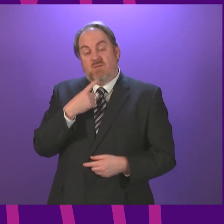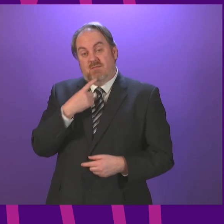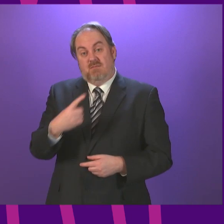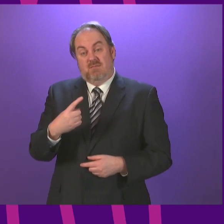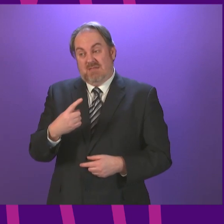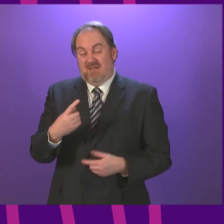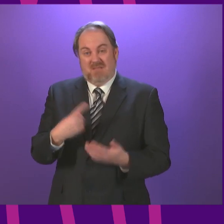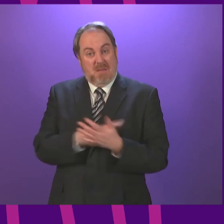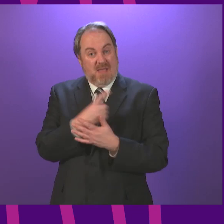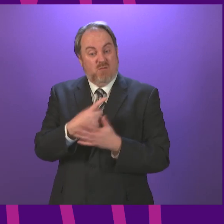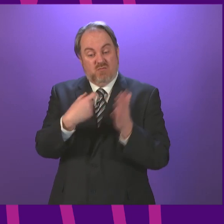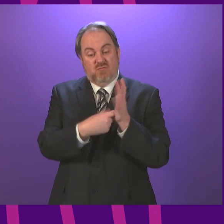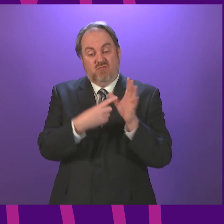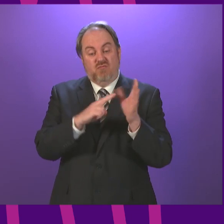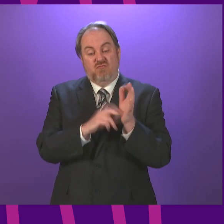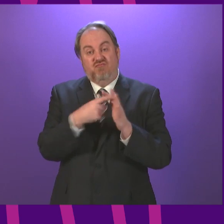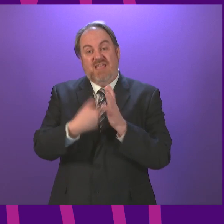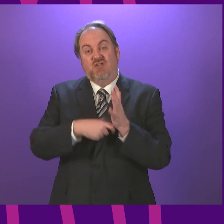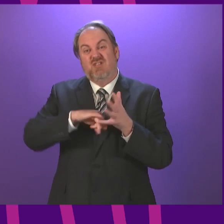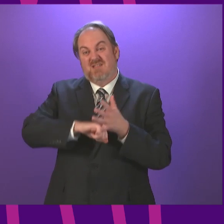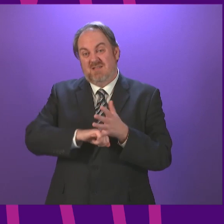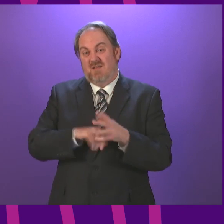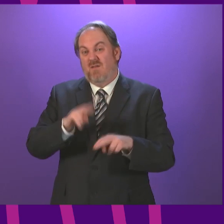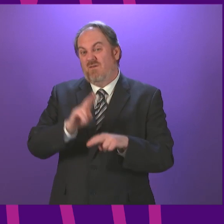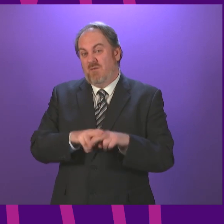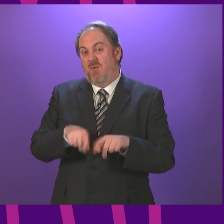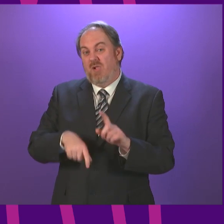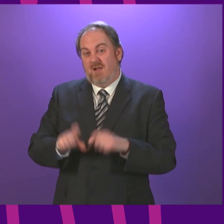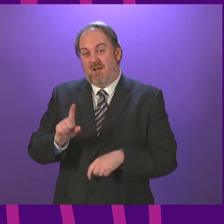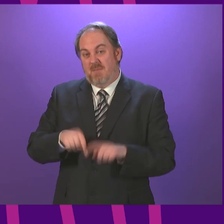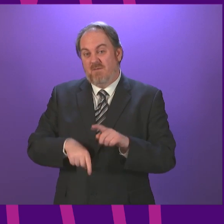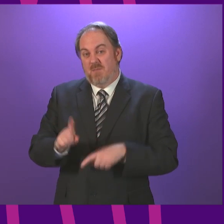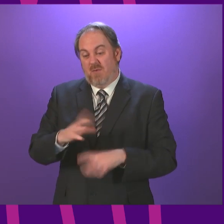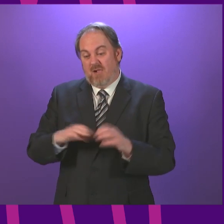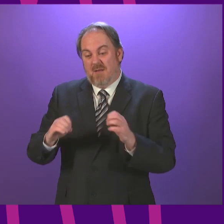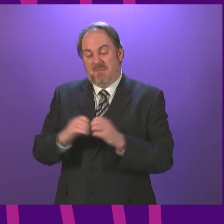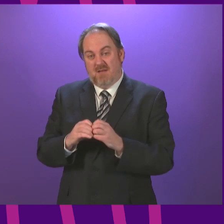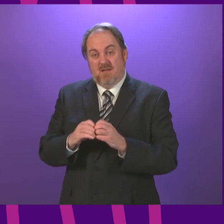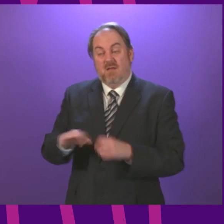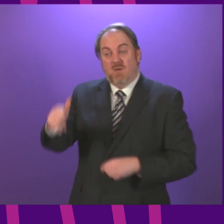and I think that her suggestion is a good one. Just as Police Scotland has asked John Scott QC,